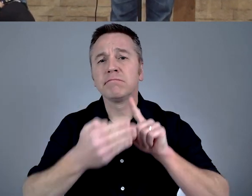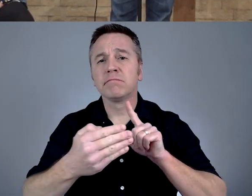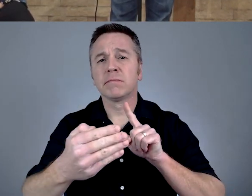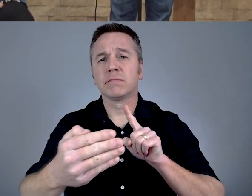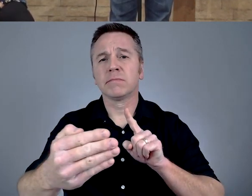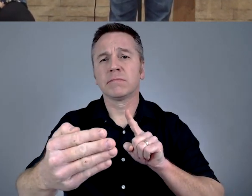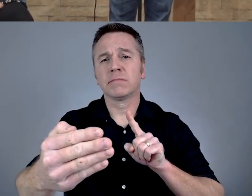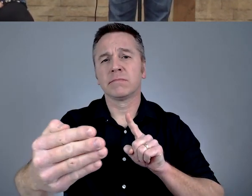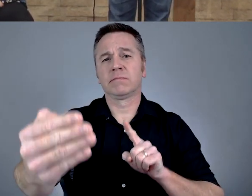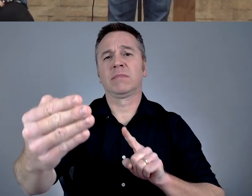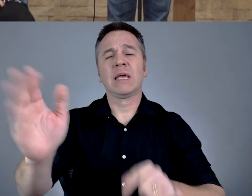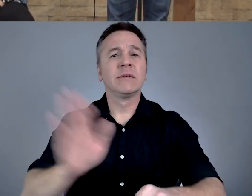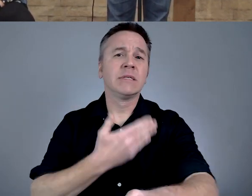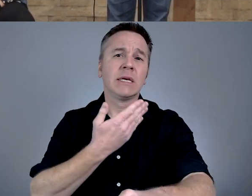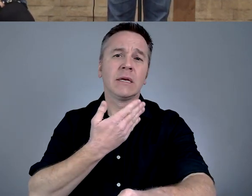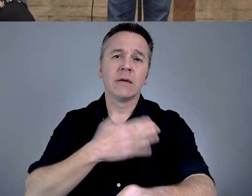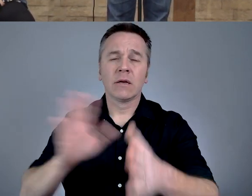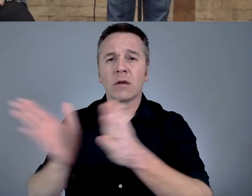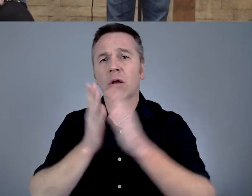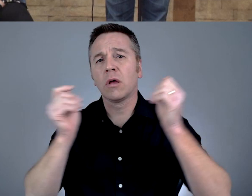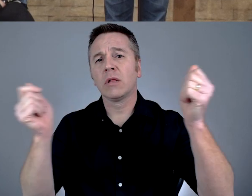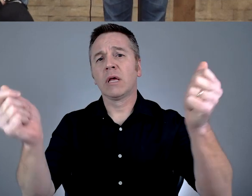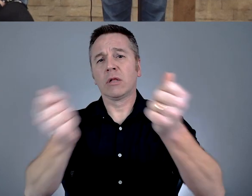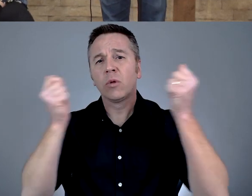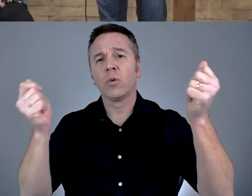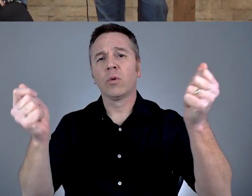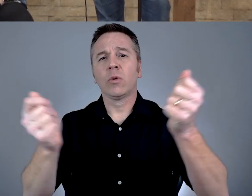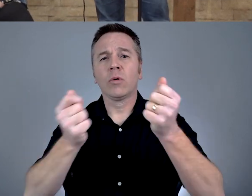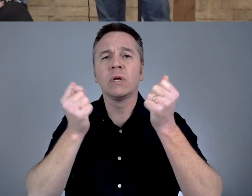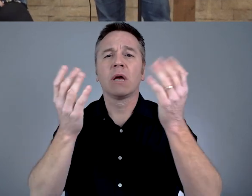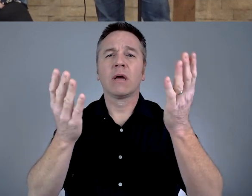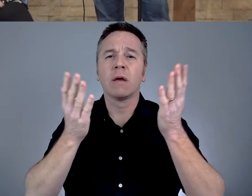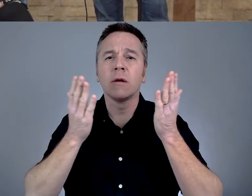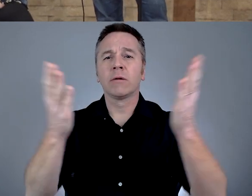O sing hallelujah!